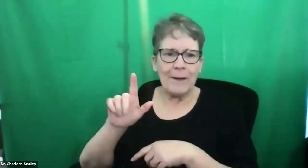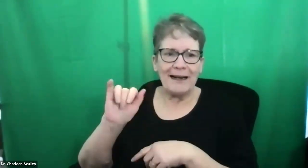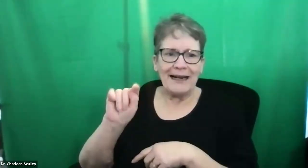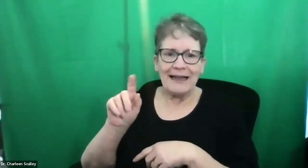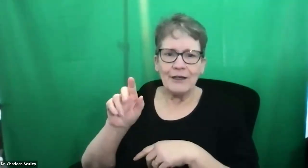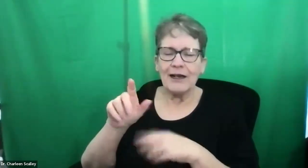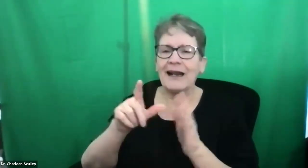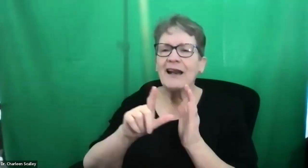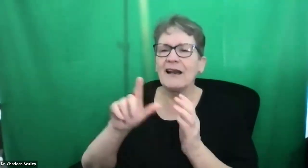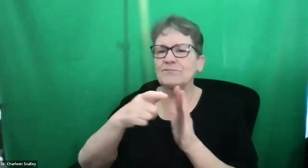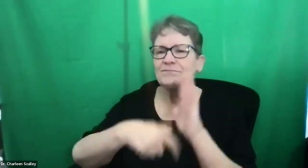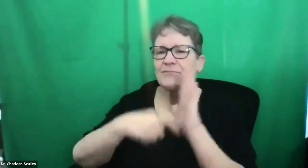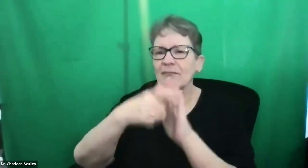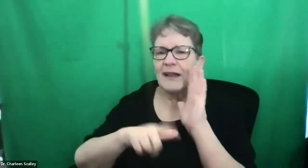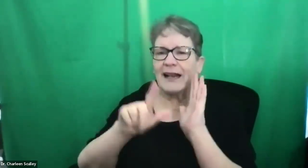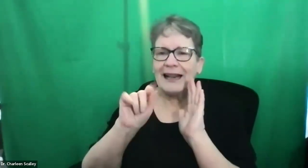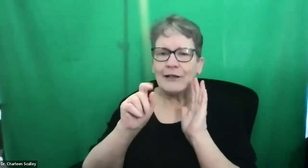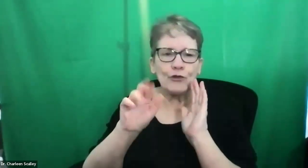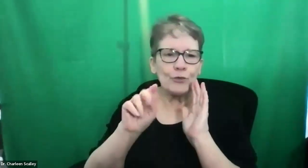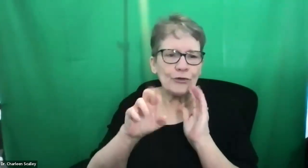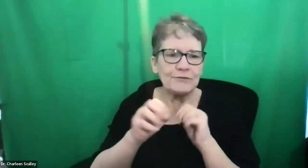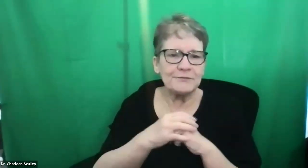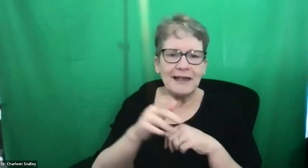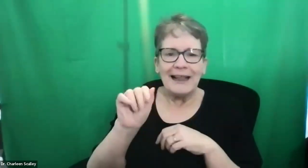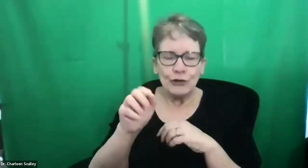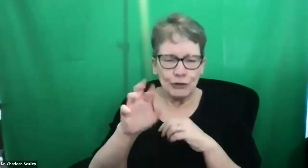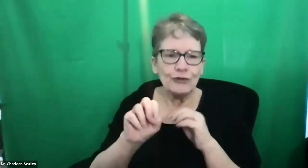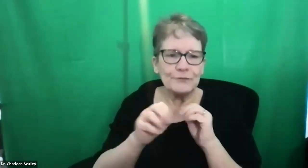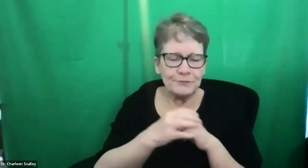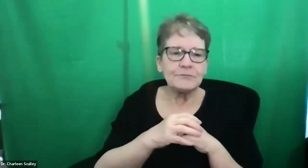often cited from literature,